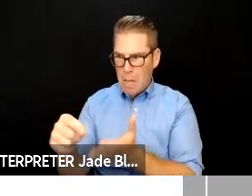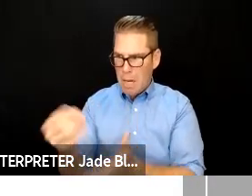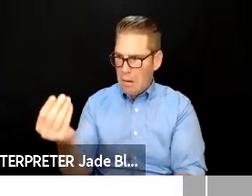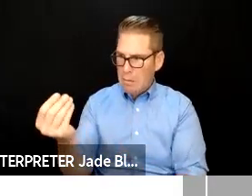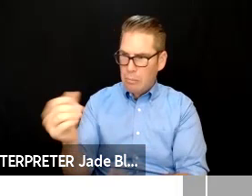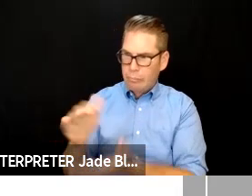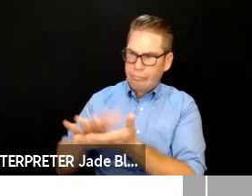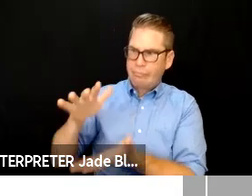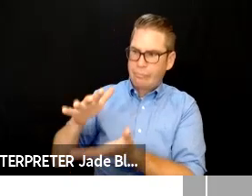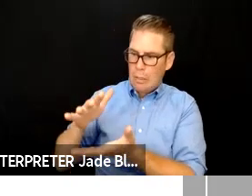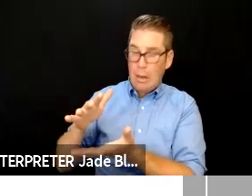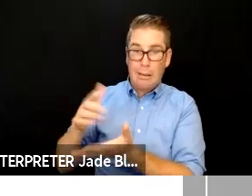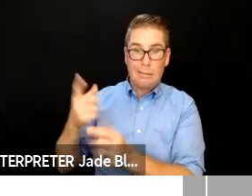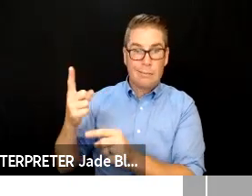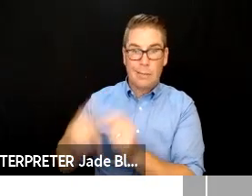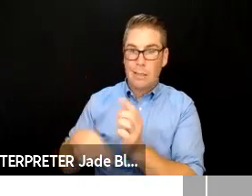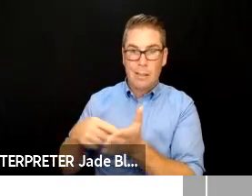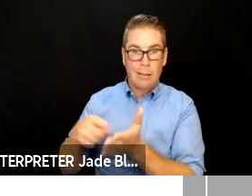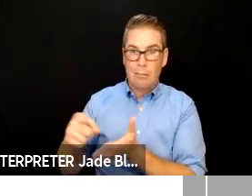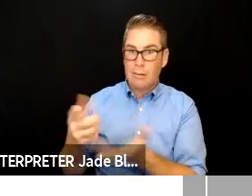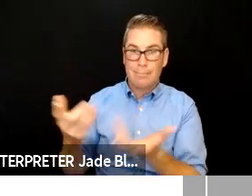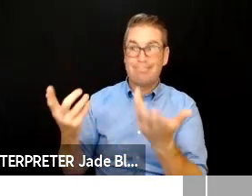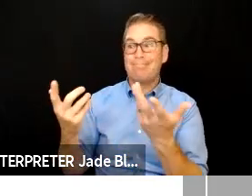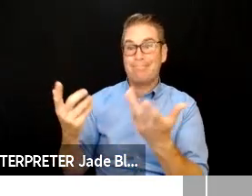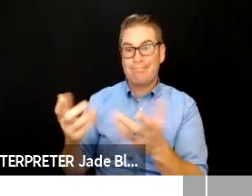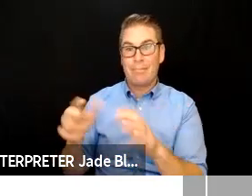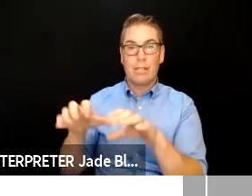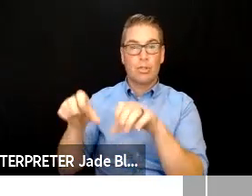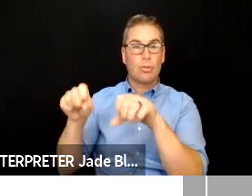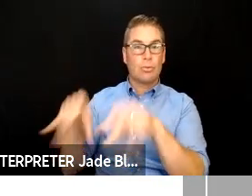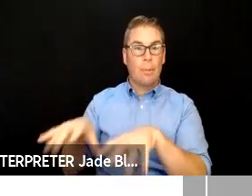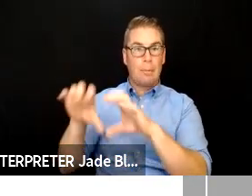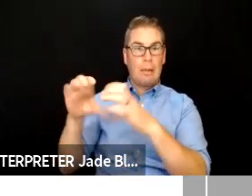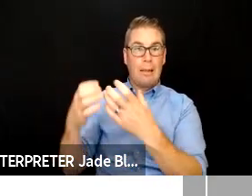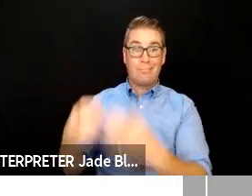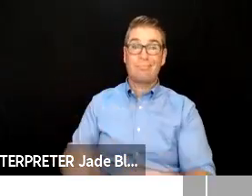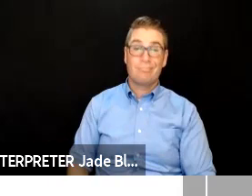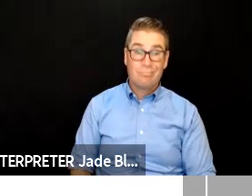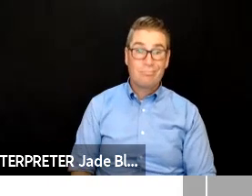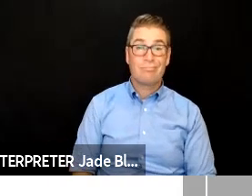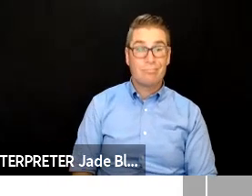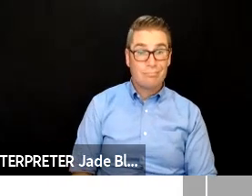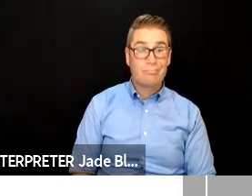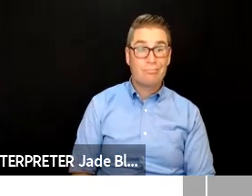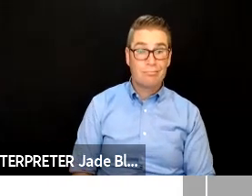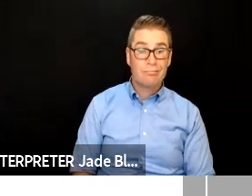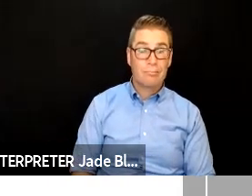Sally Potter: The other thing that happens that, you know, we probably most of us know is that